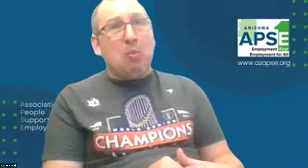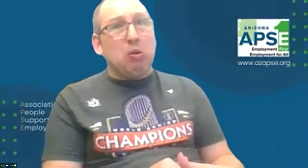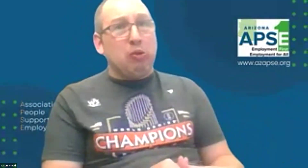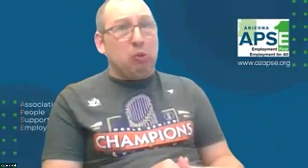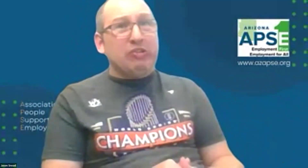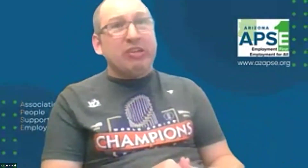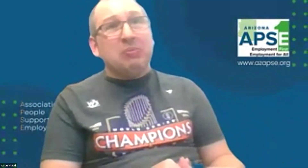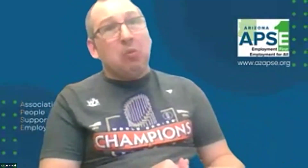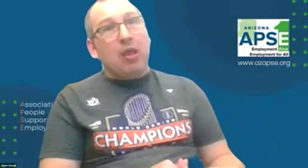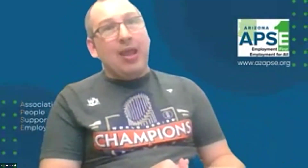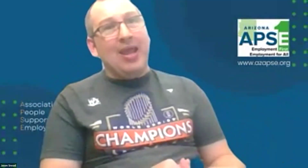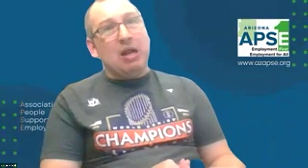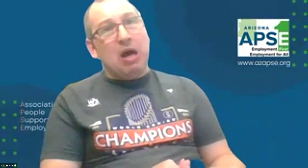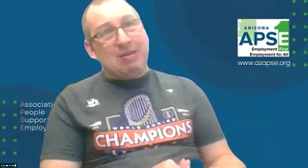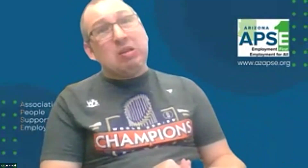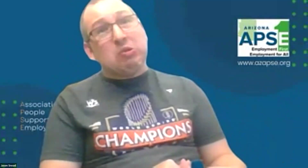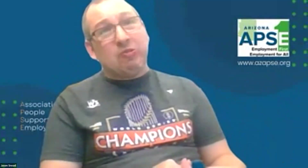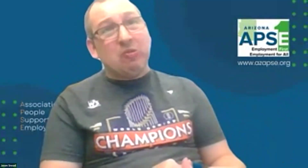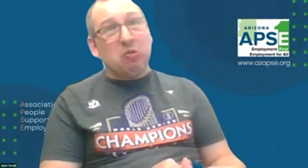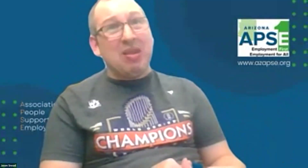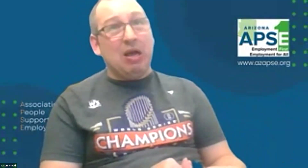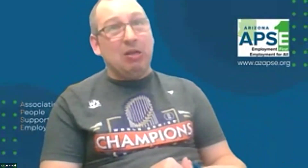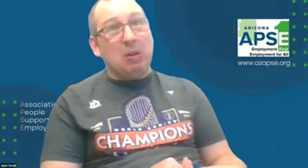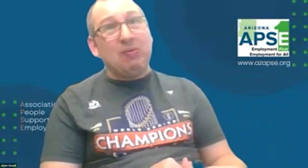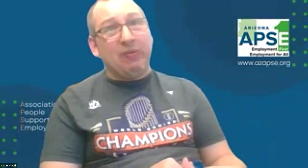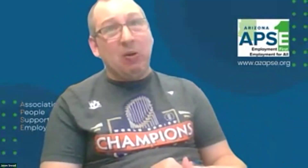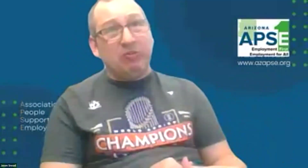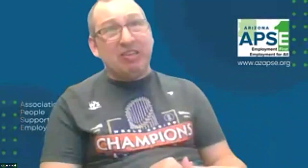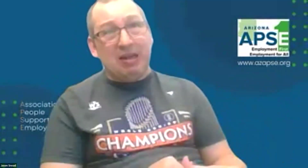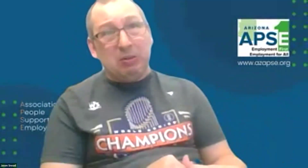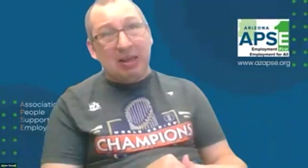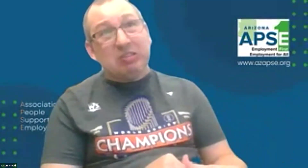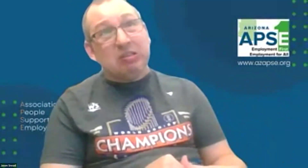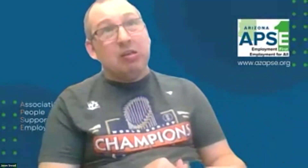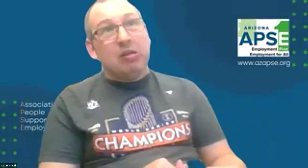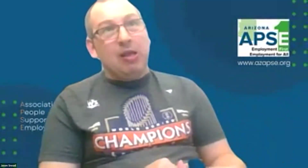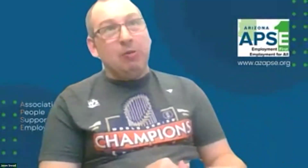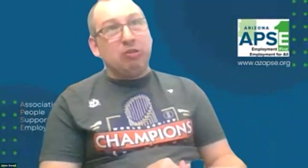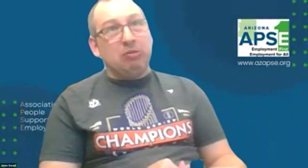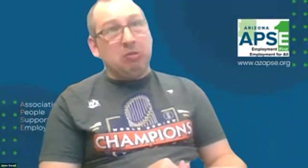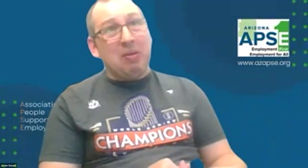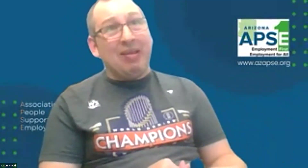WEBINAR WITH A QUESTION. AND I THINK TAYLOR SWIFT SEEMS TO BE A TOPIC OF CONVERSATION TODAY. IT WAS A TOPIC